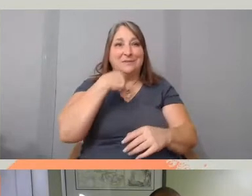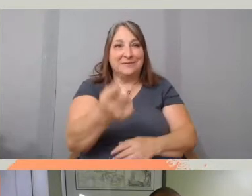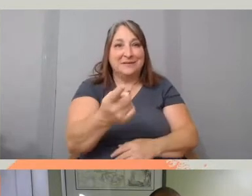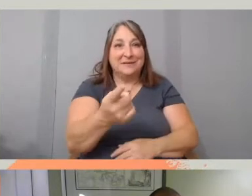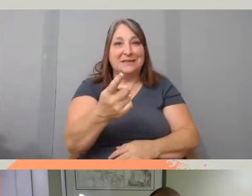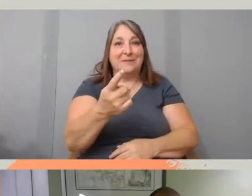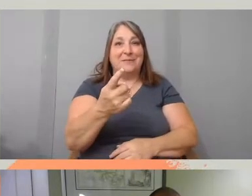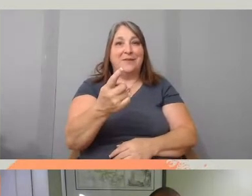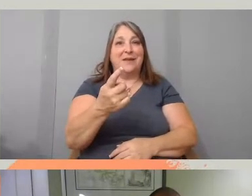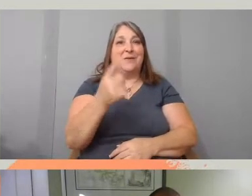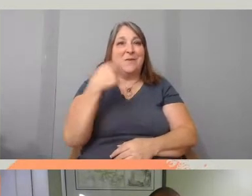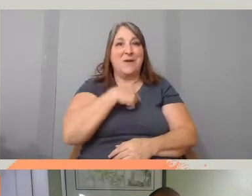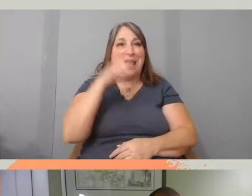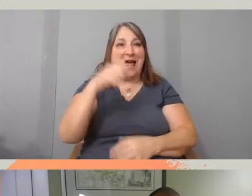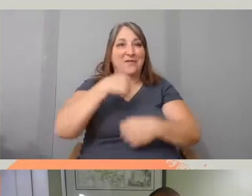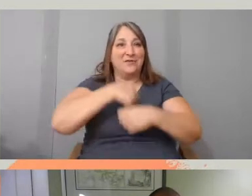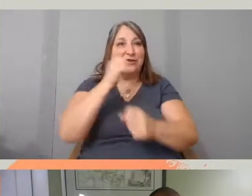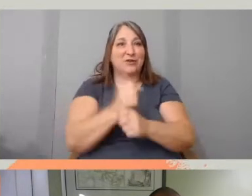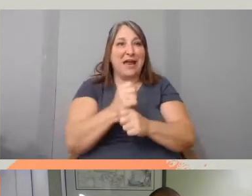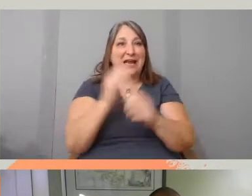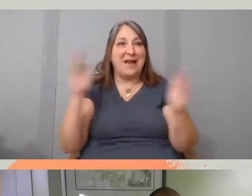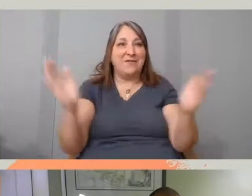when we have to create and foster those opportunities.